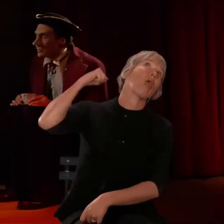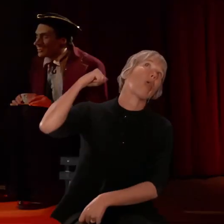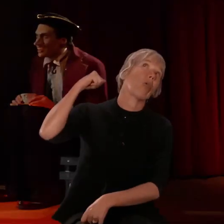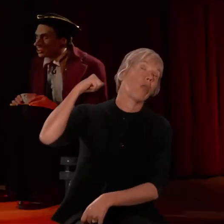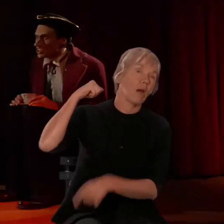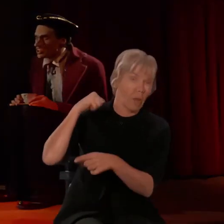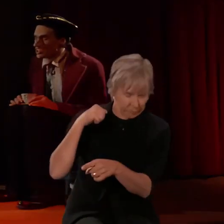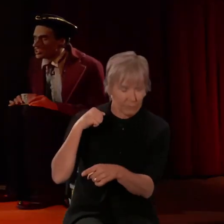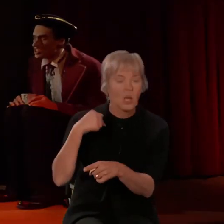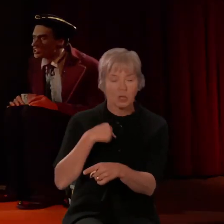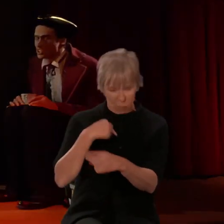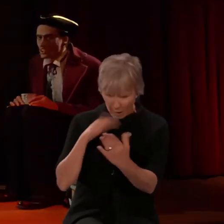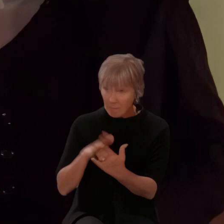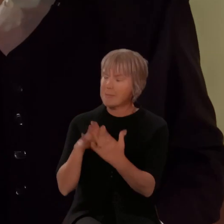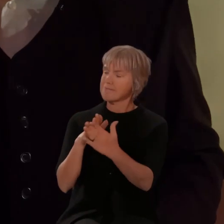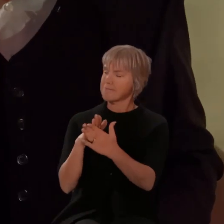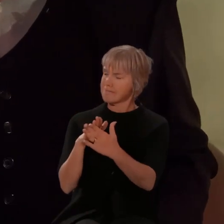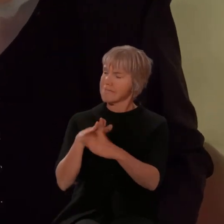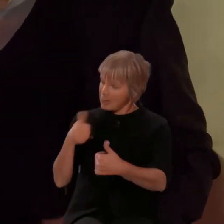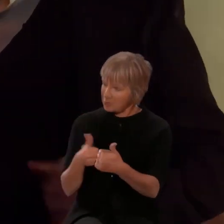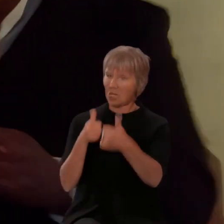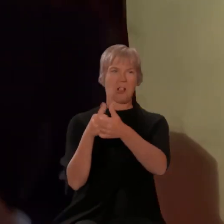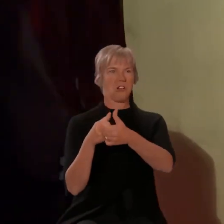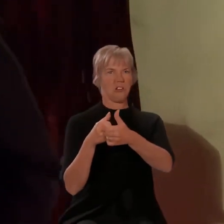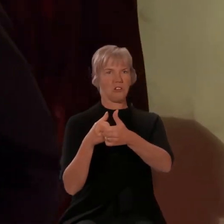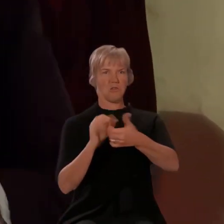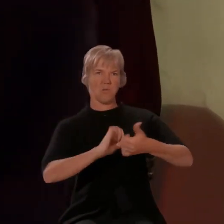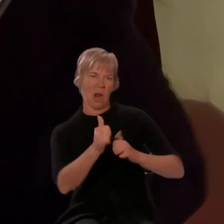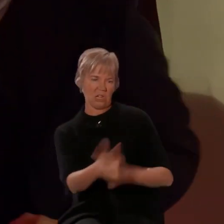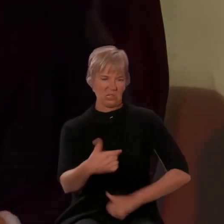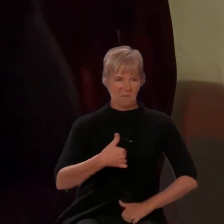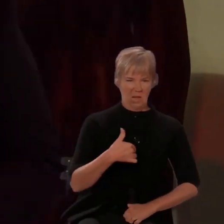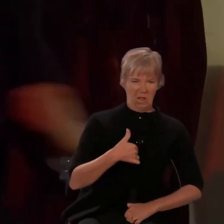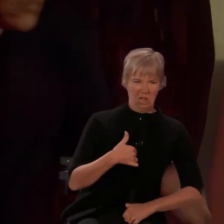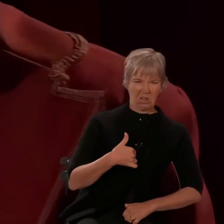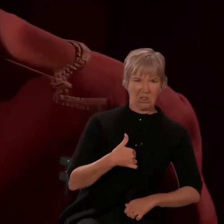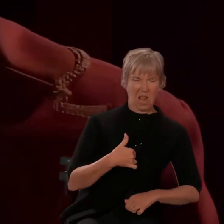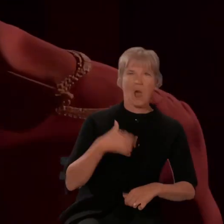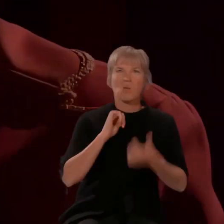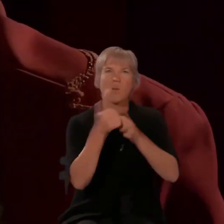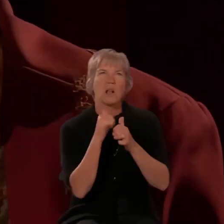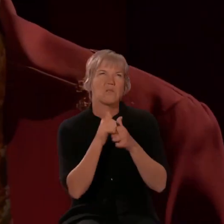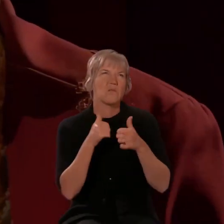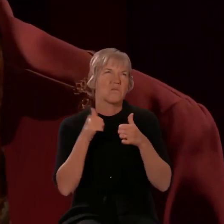and I challenged that specter to a race, he on his goblin horse, and I on Daredevil. (claps) And race we did, faster, and faster, and faster,